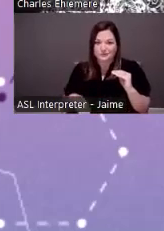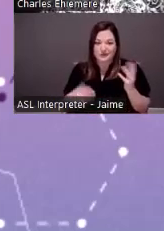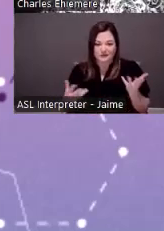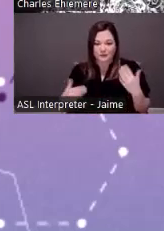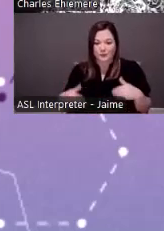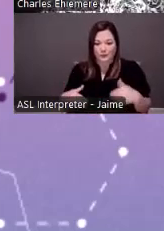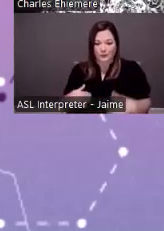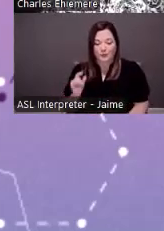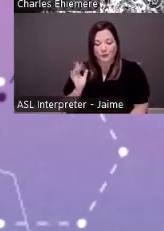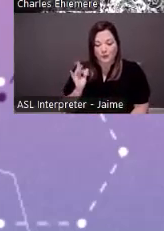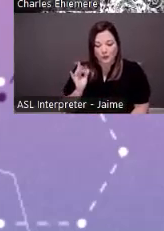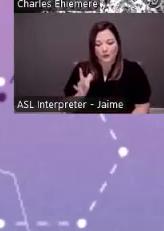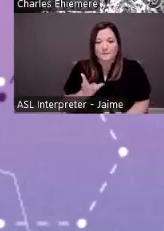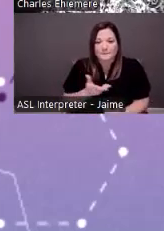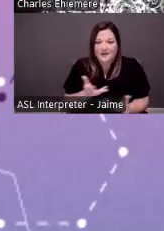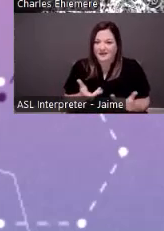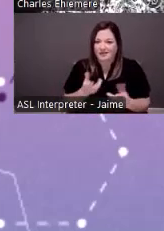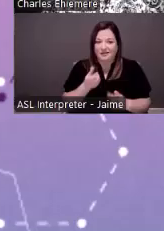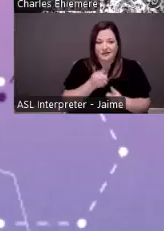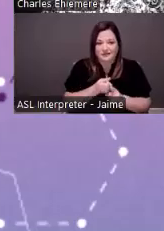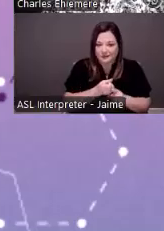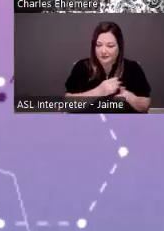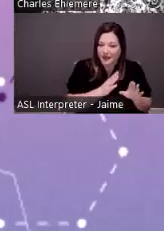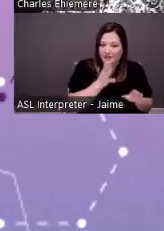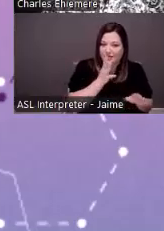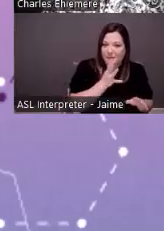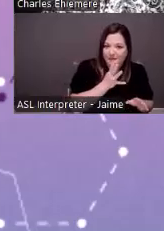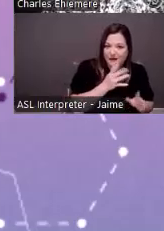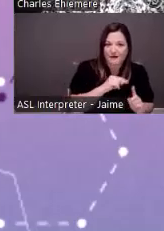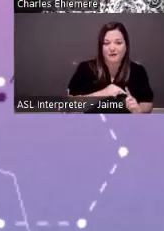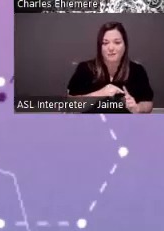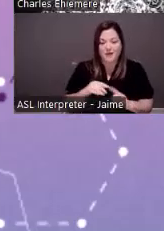and our children below five are not